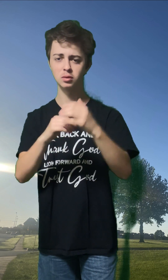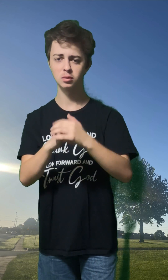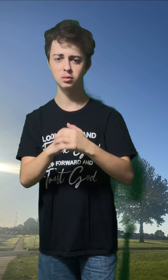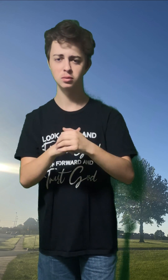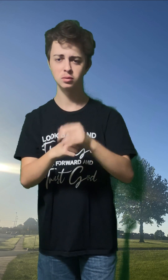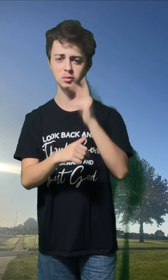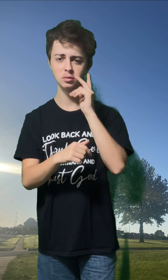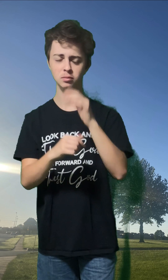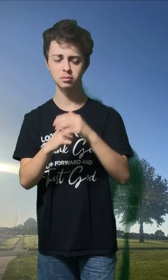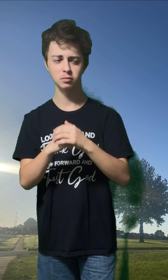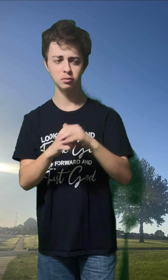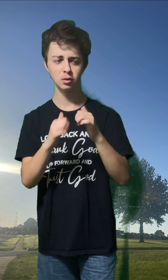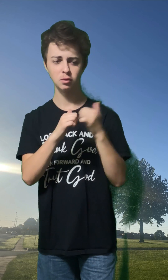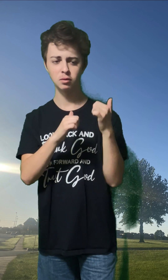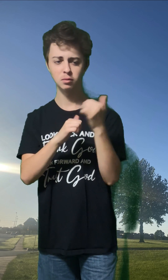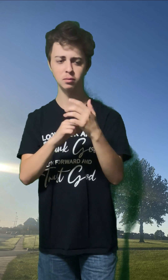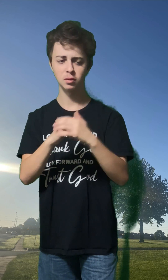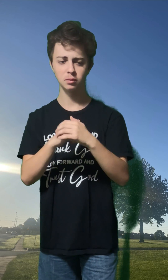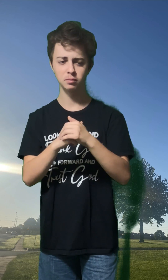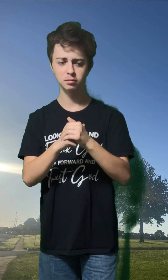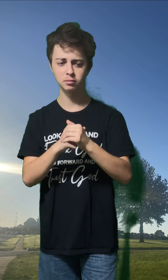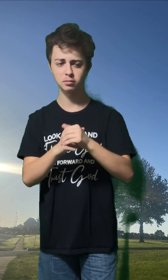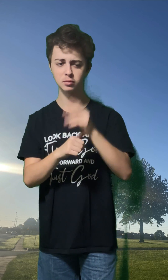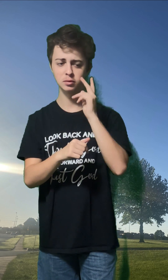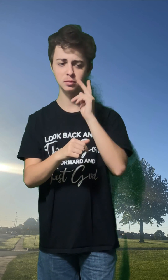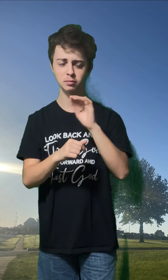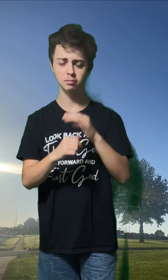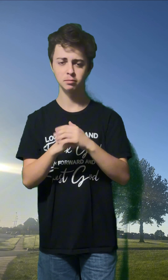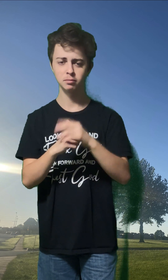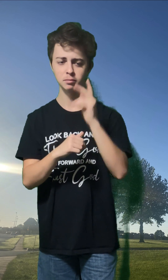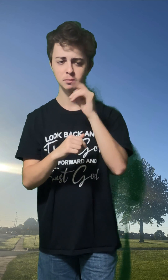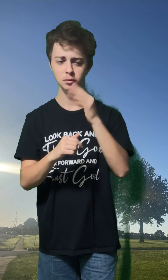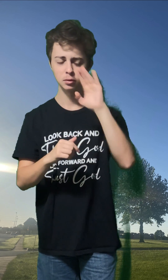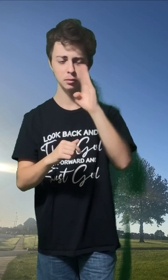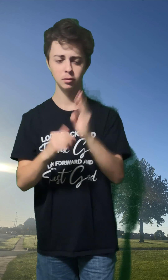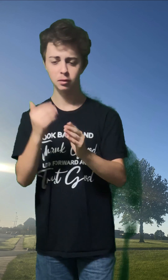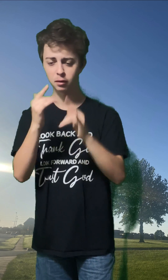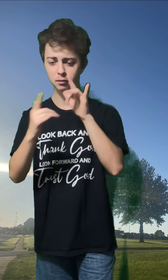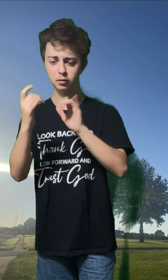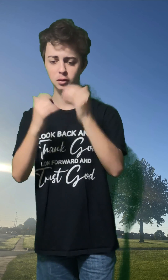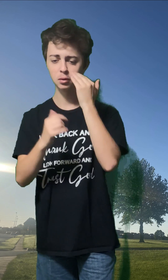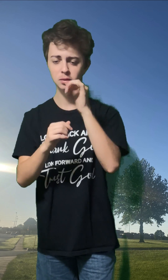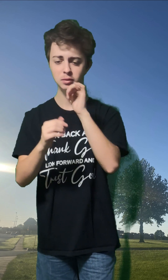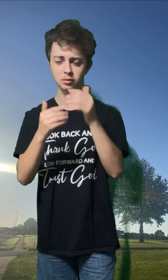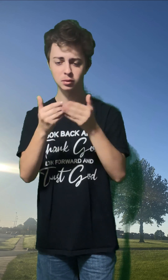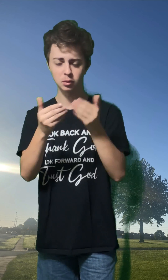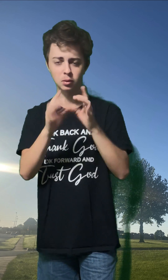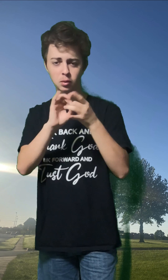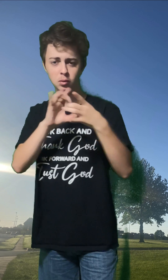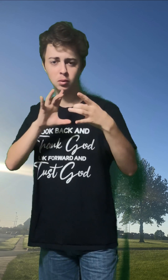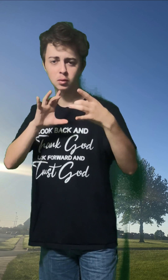I know it's hard to be so far From all you've ever known It isn't easy to let go